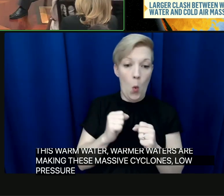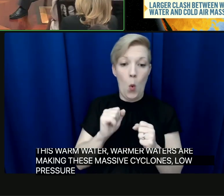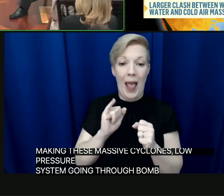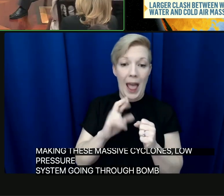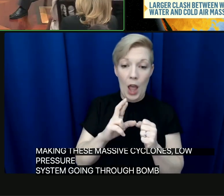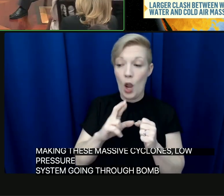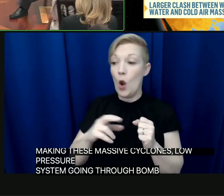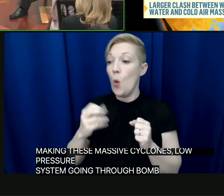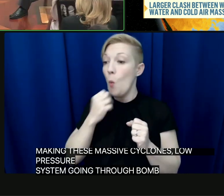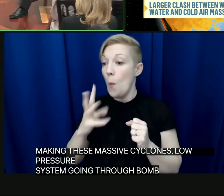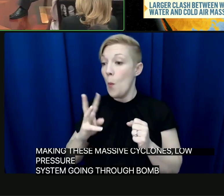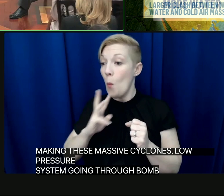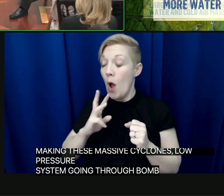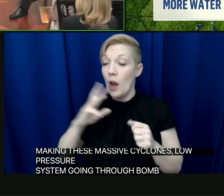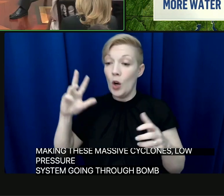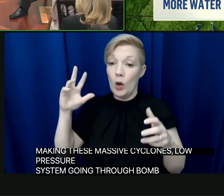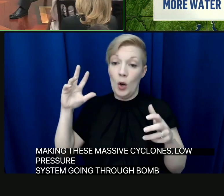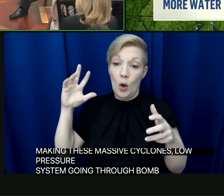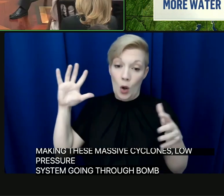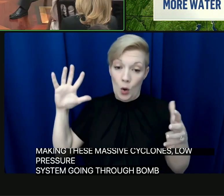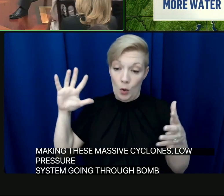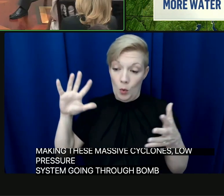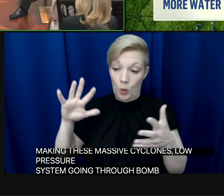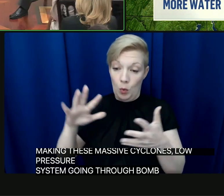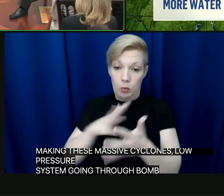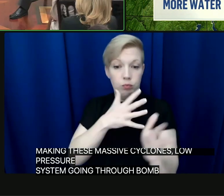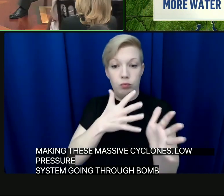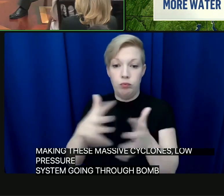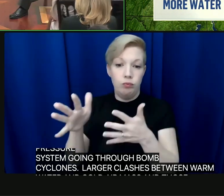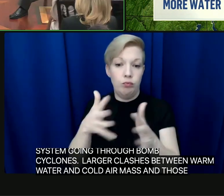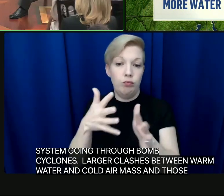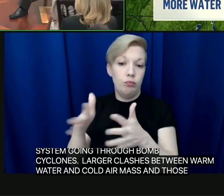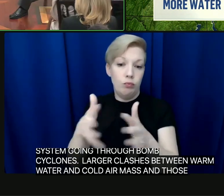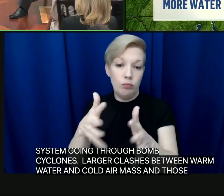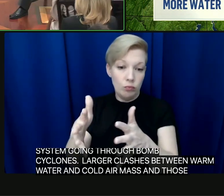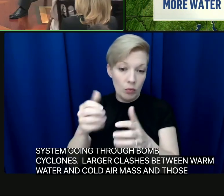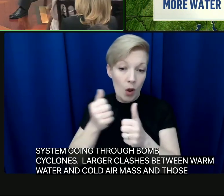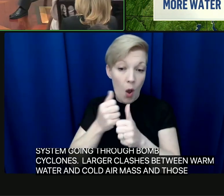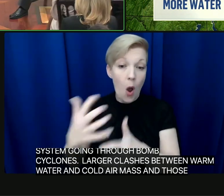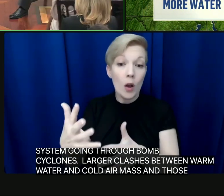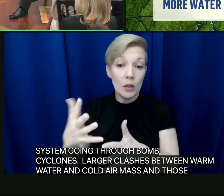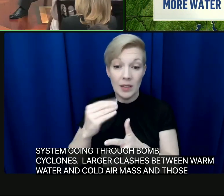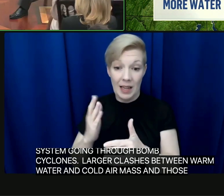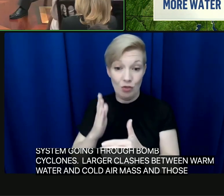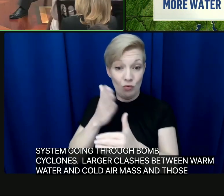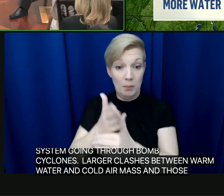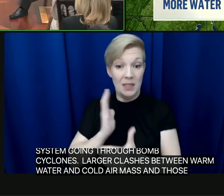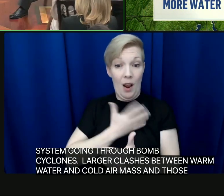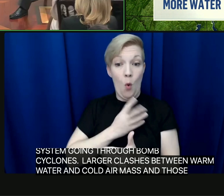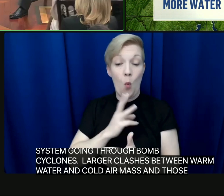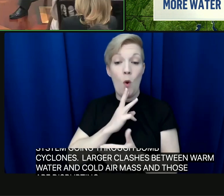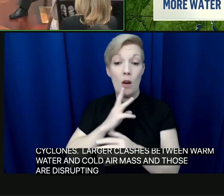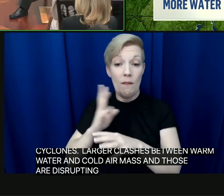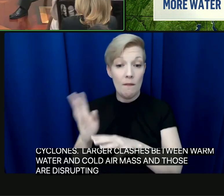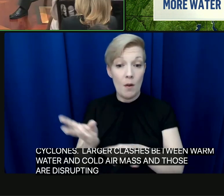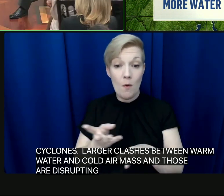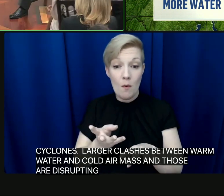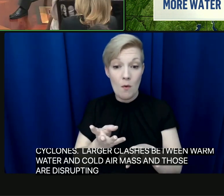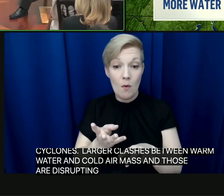And those are disrupting, you know, our water flows. And the problem is we're seeing these systems